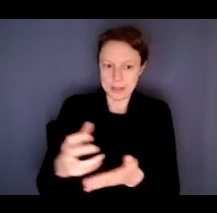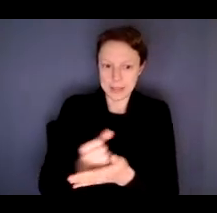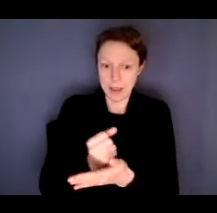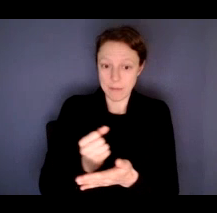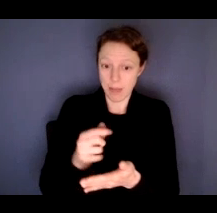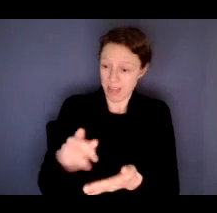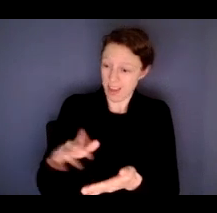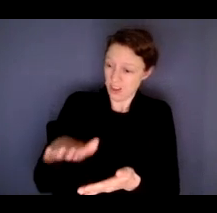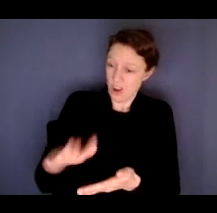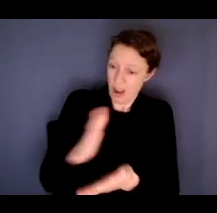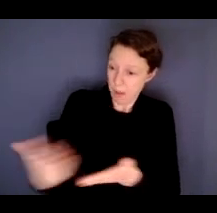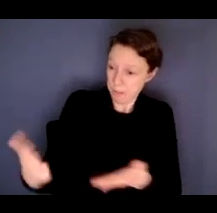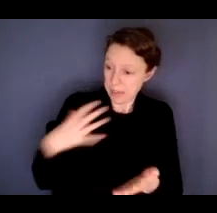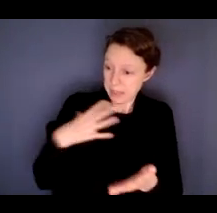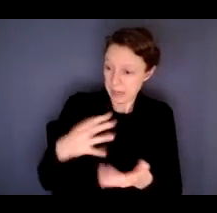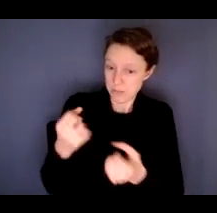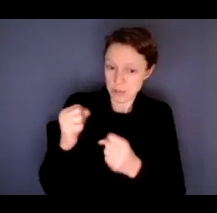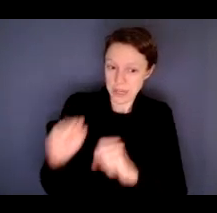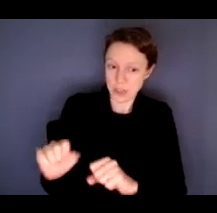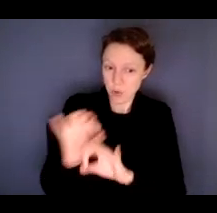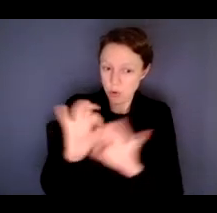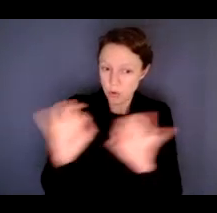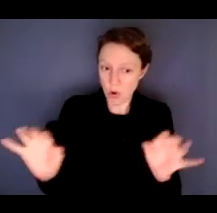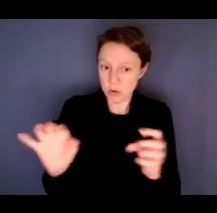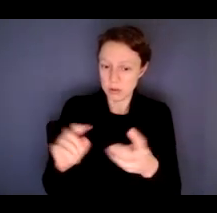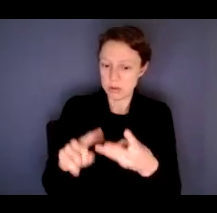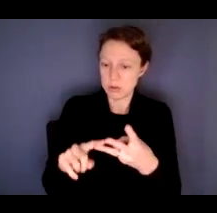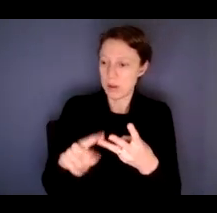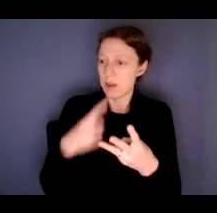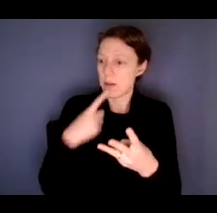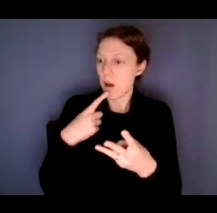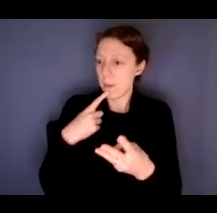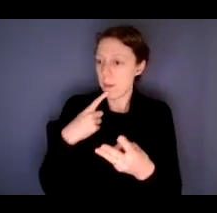of protection, the type of ongoing intervention that's going to be appropriate for that child